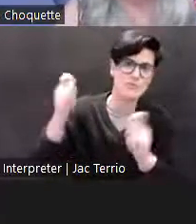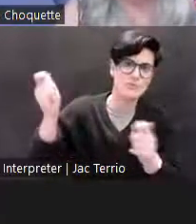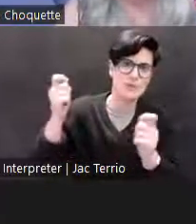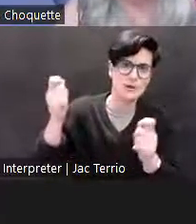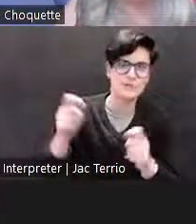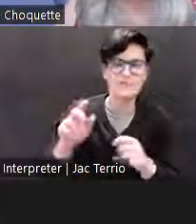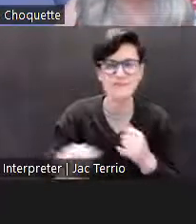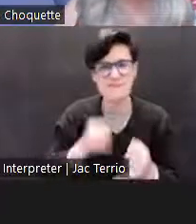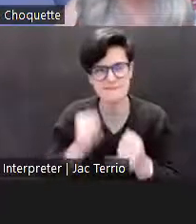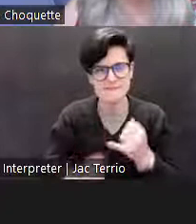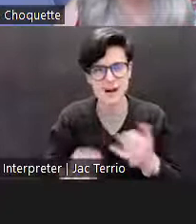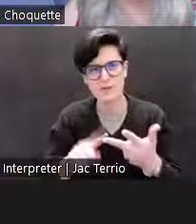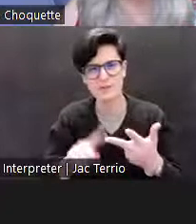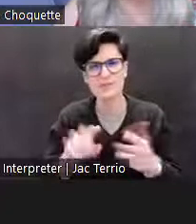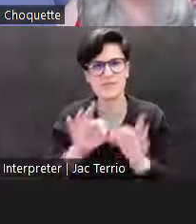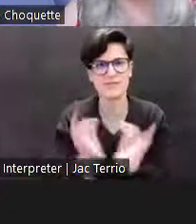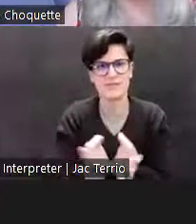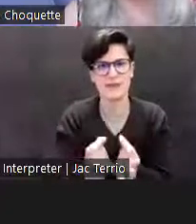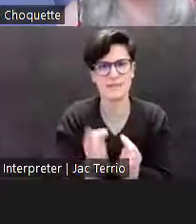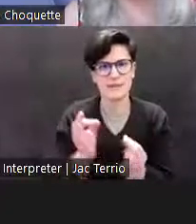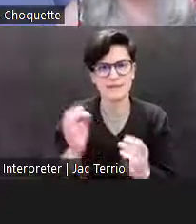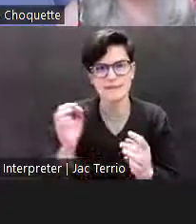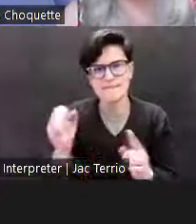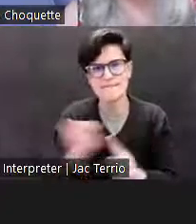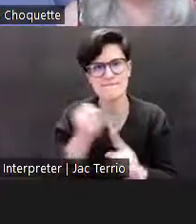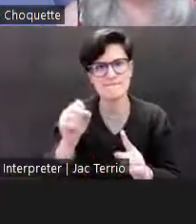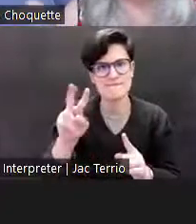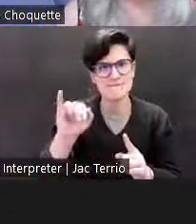act technically. 15:45:49 This is not part of Fmla. It is a